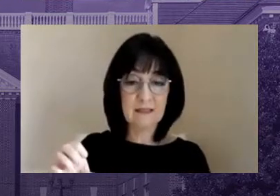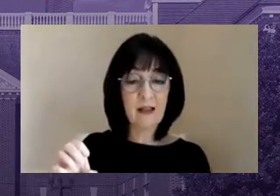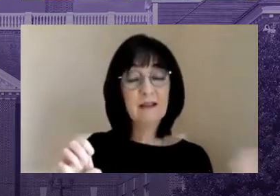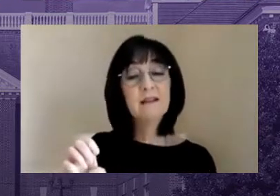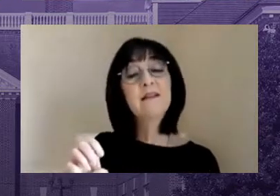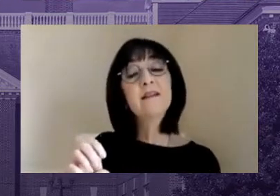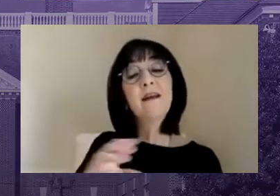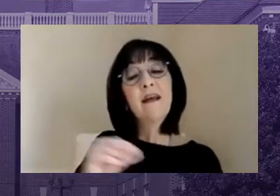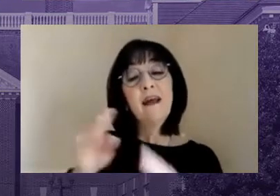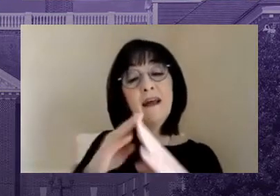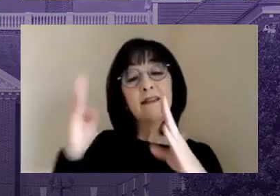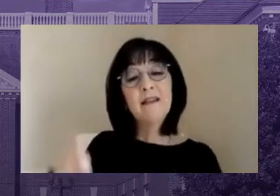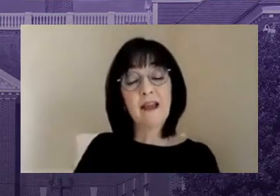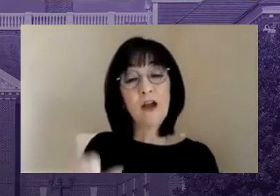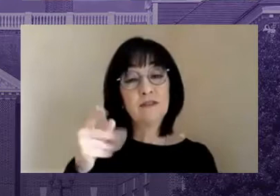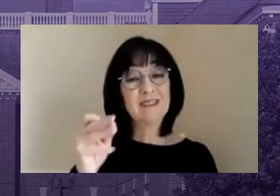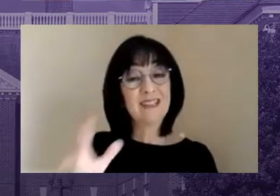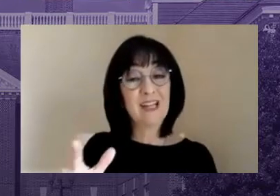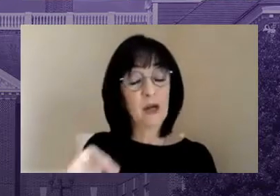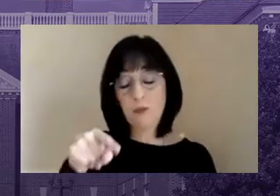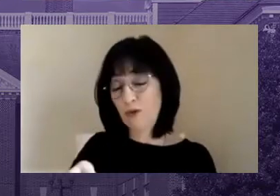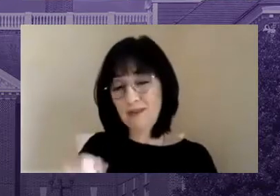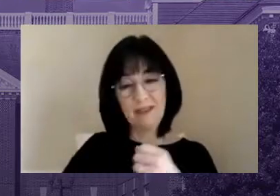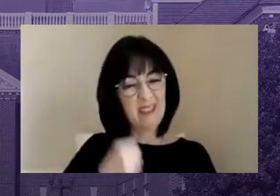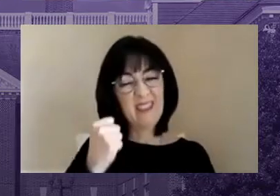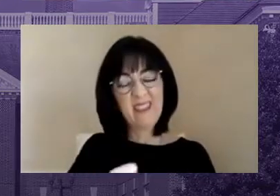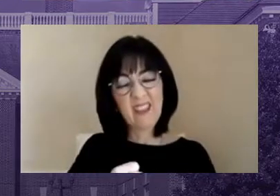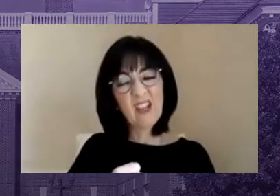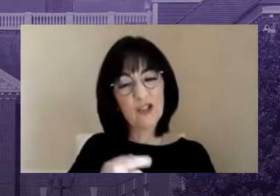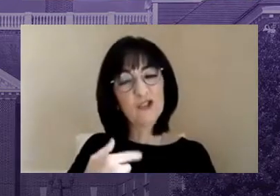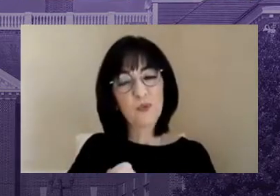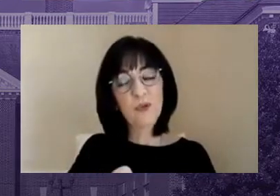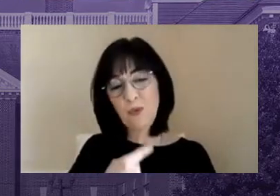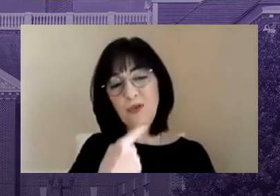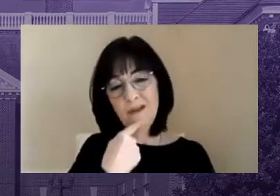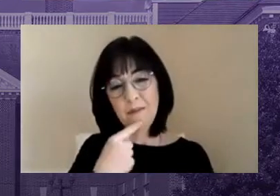will unfortunately Miss talking with those students from Welch Elementary and Dover Air Force